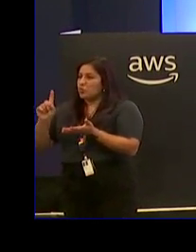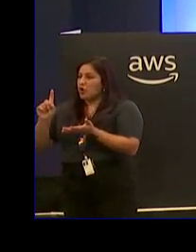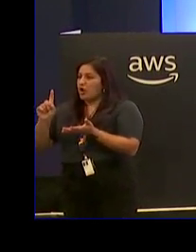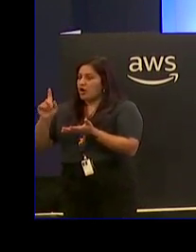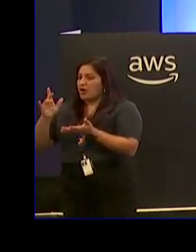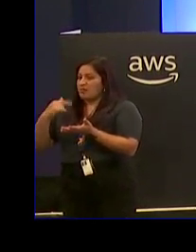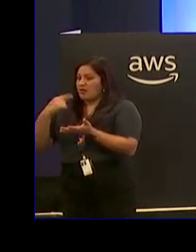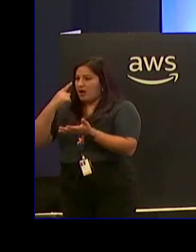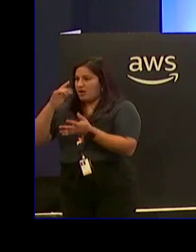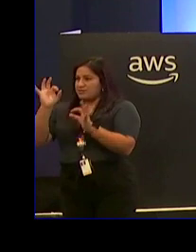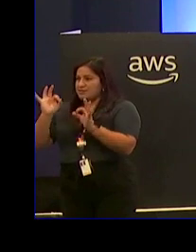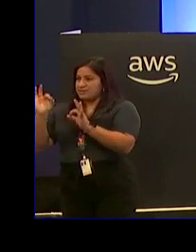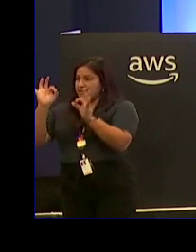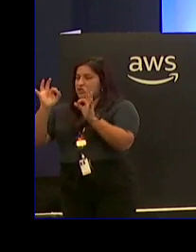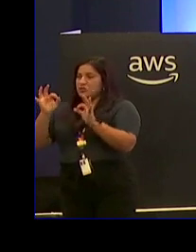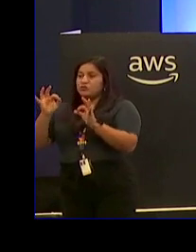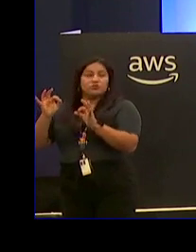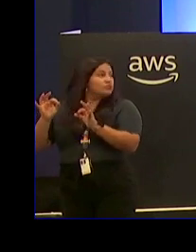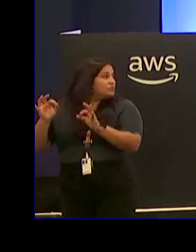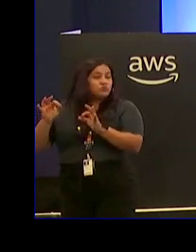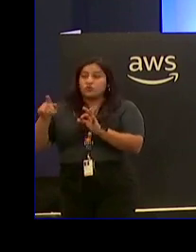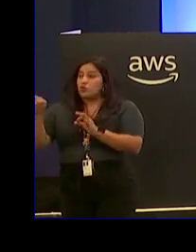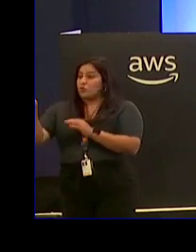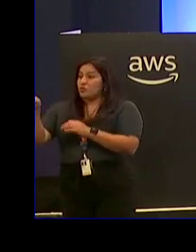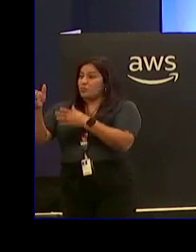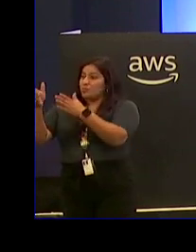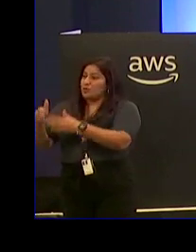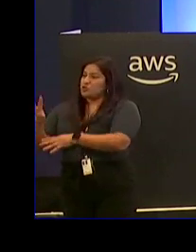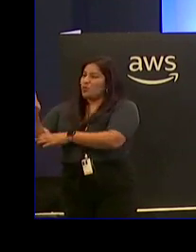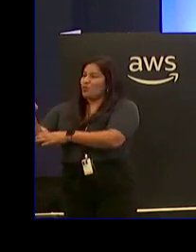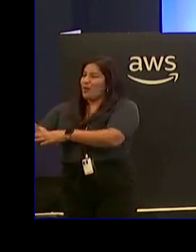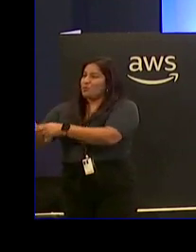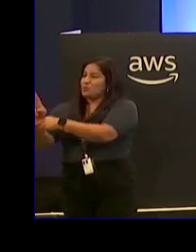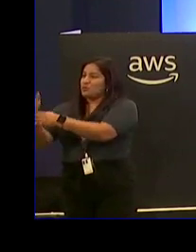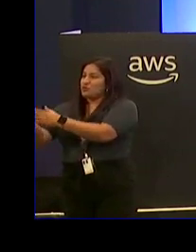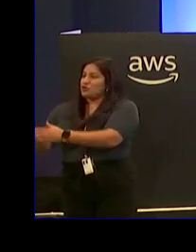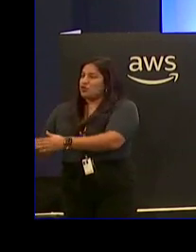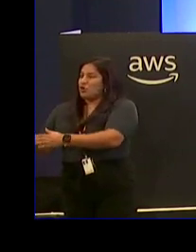So, the web user that sends the image to Amazon API Gateway